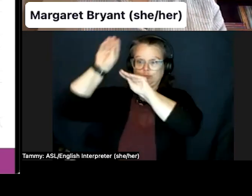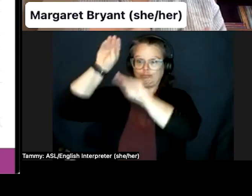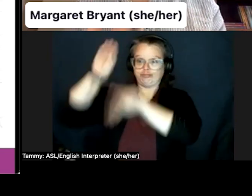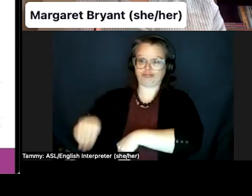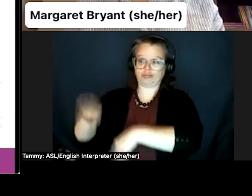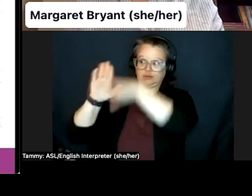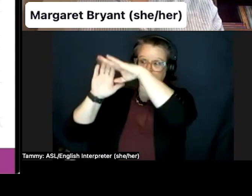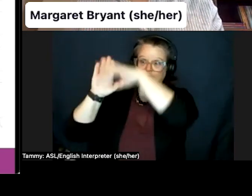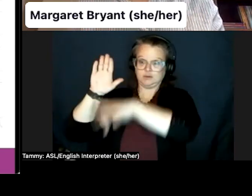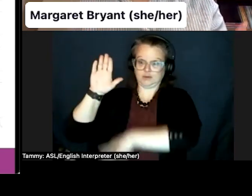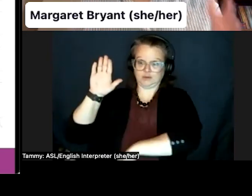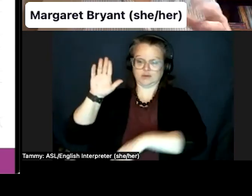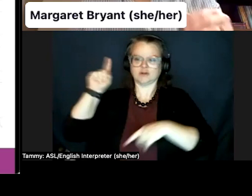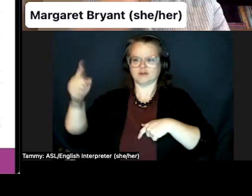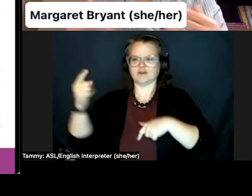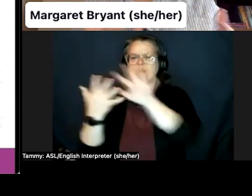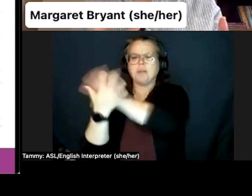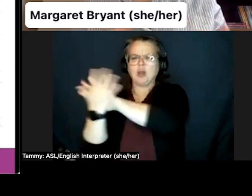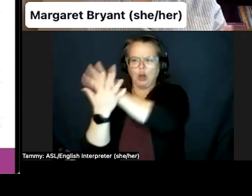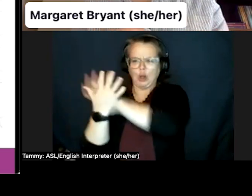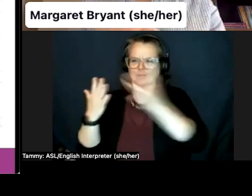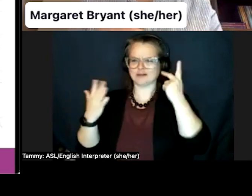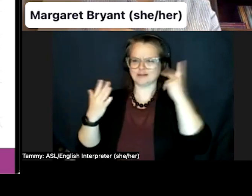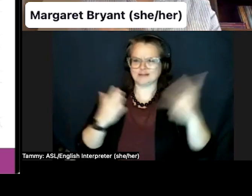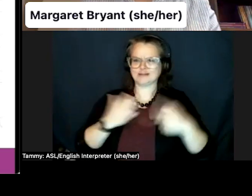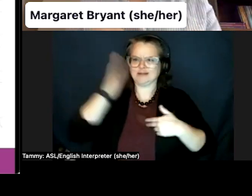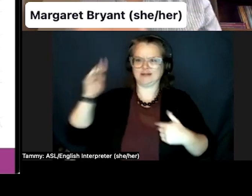when you're booking meetings, you don't have to email back and forth, "Are you available? What's